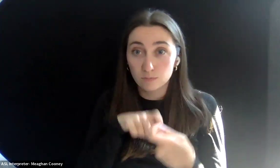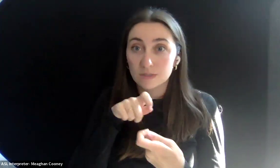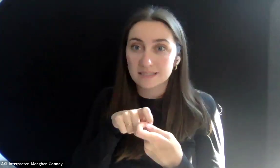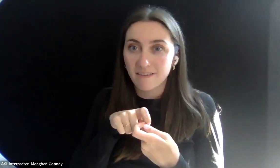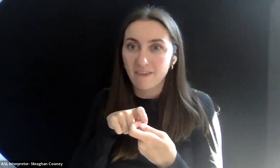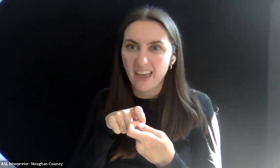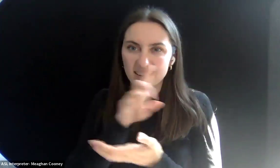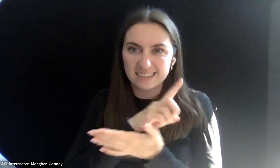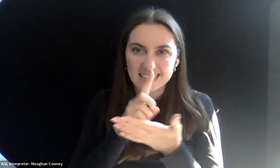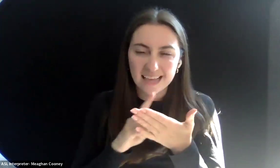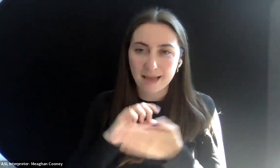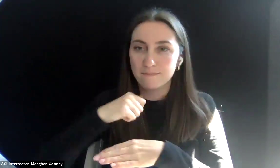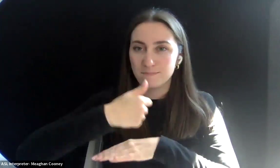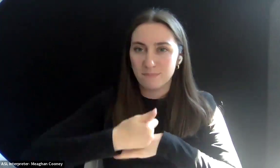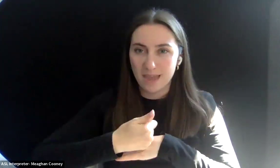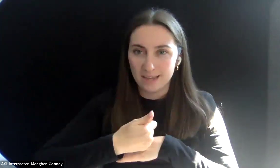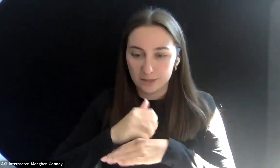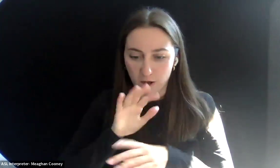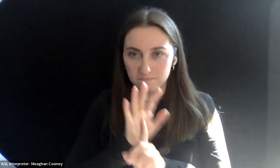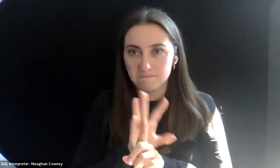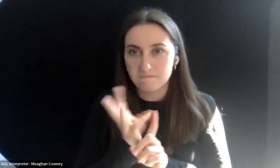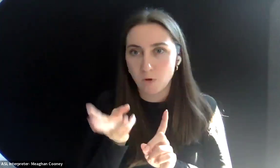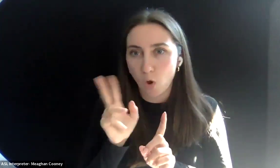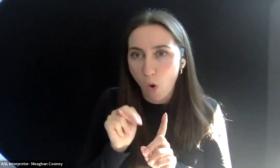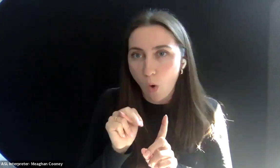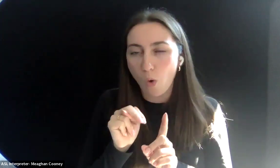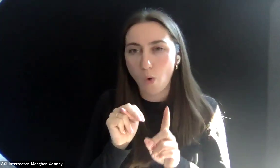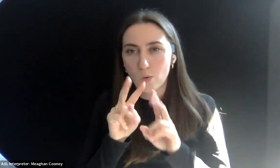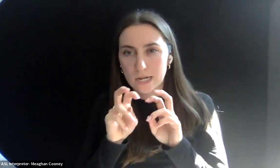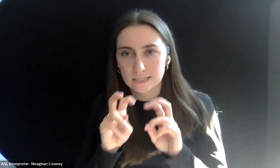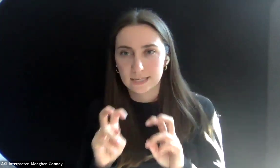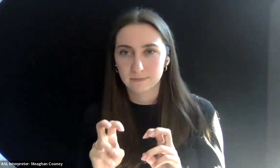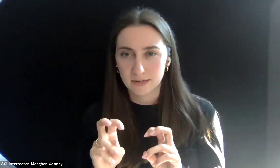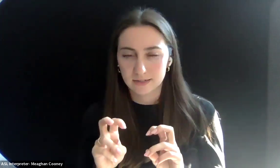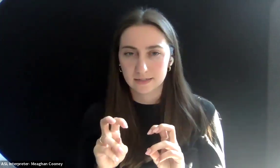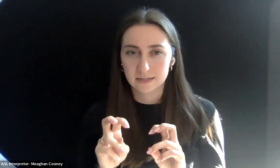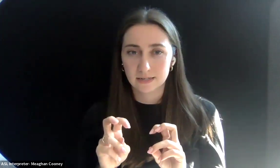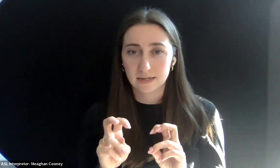flood elevation based on its own quantitative assessment and to